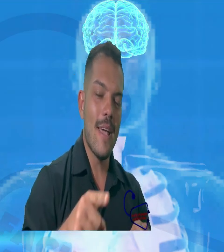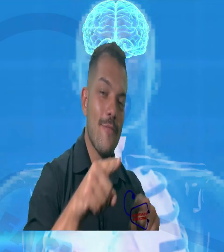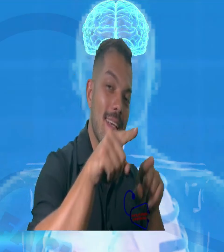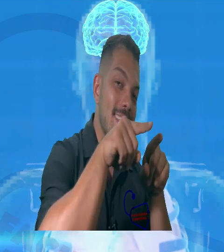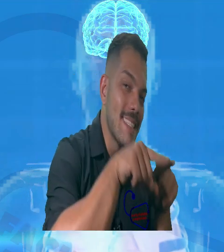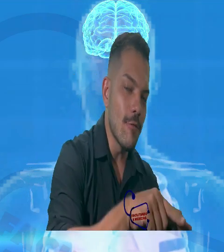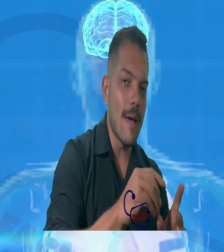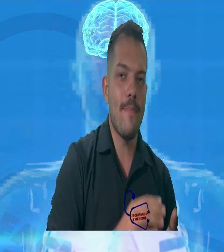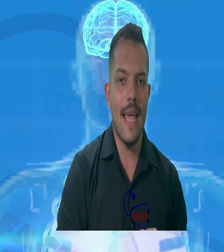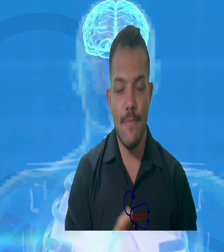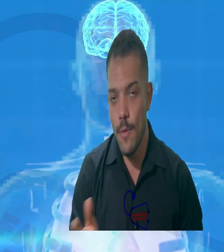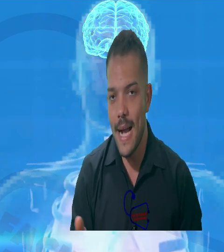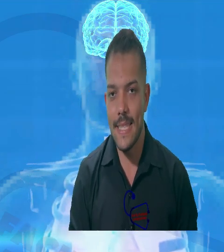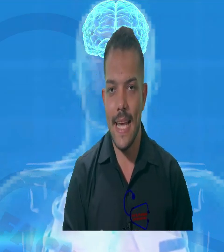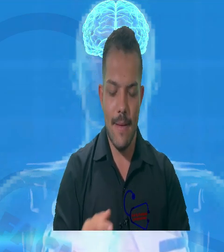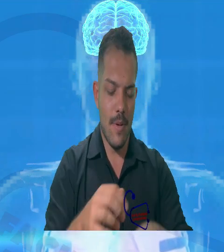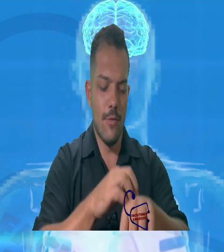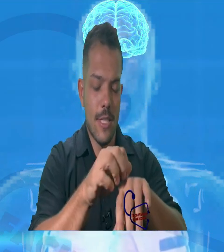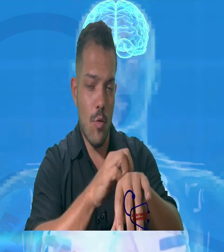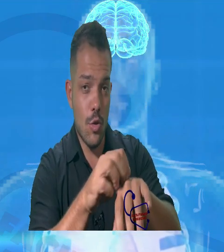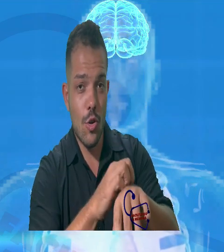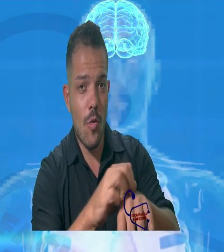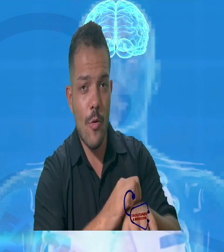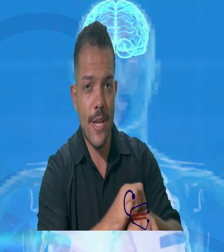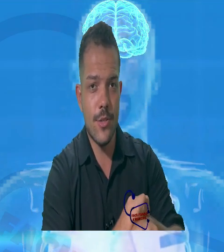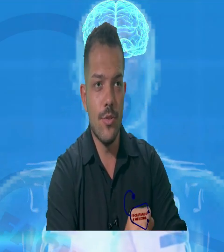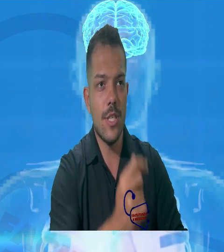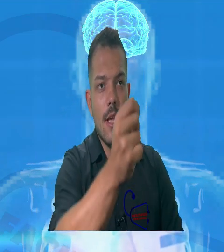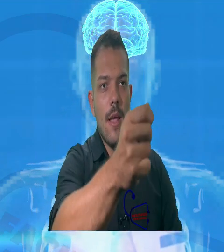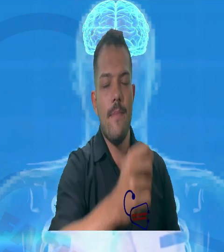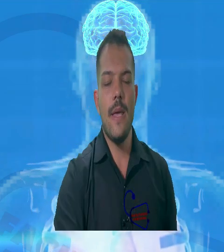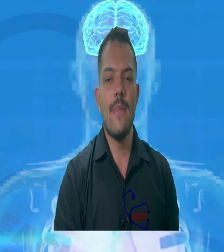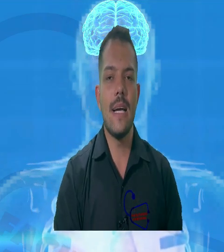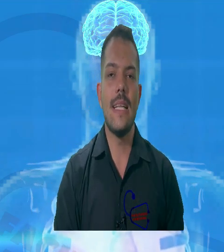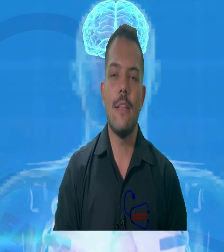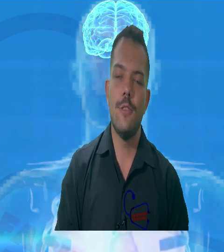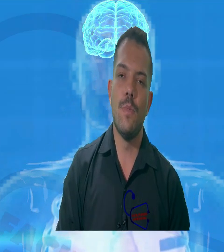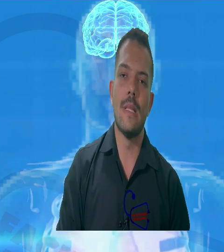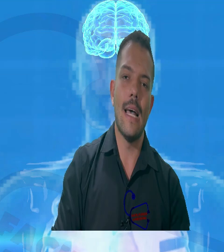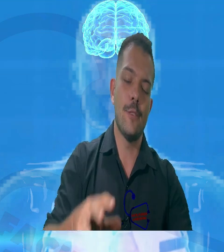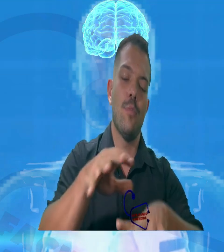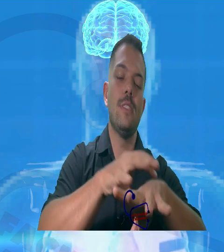bacterial skin infection because you scratched with a dirty nail potassium permanganate can be